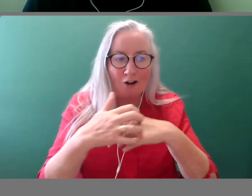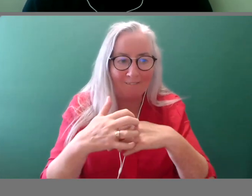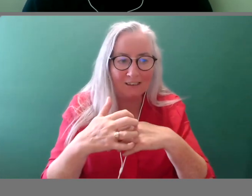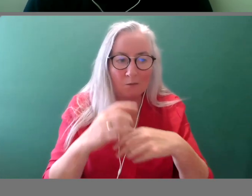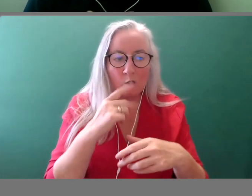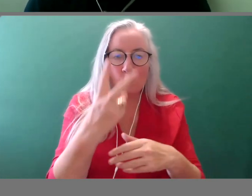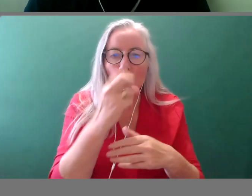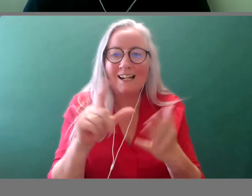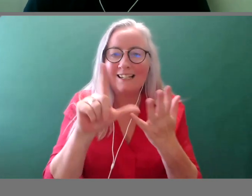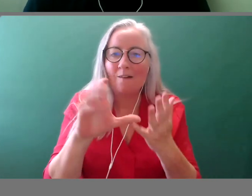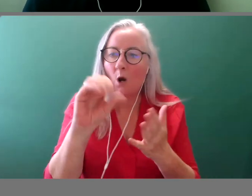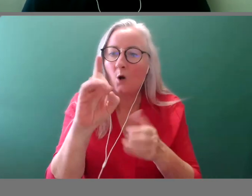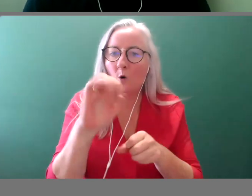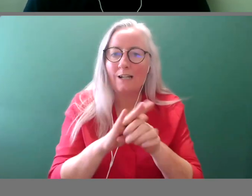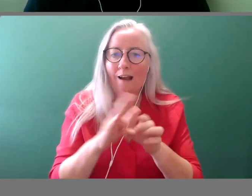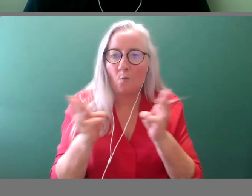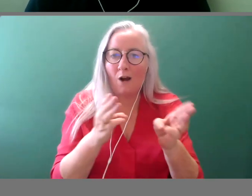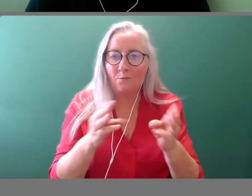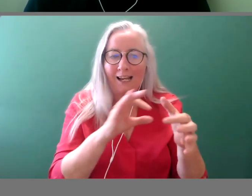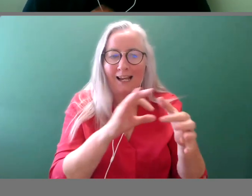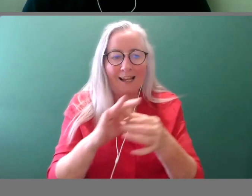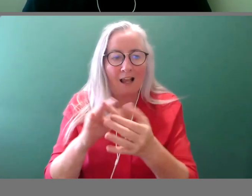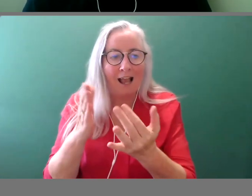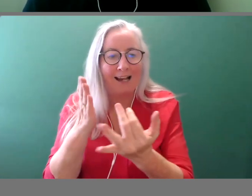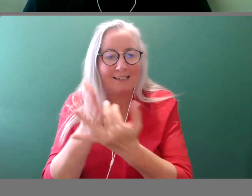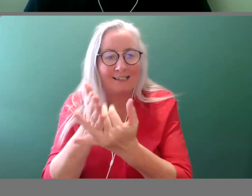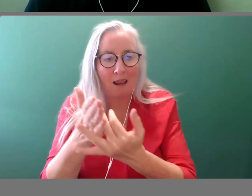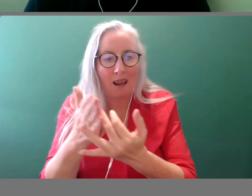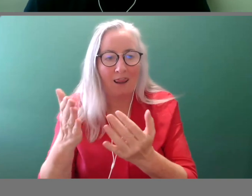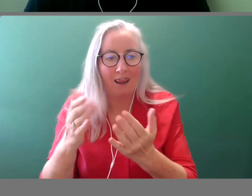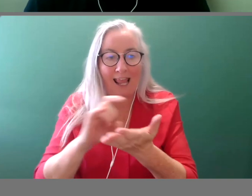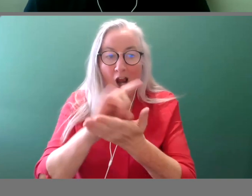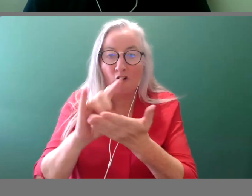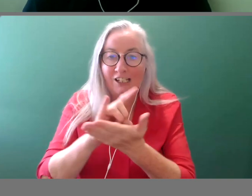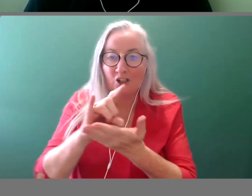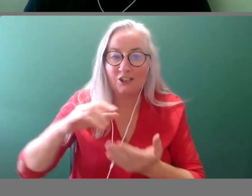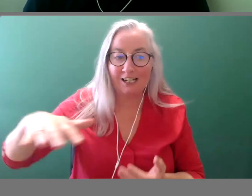code of practice on accessible heritage sites, and worth having a run through that and there is